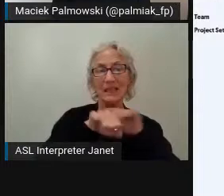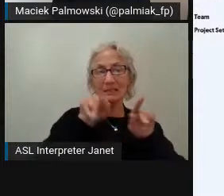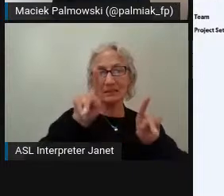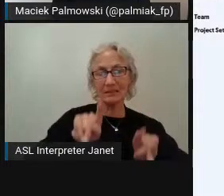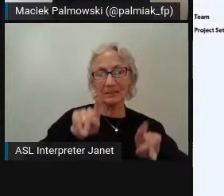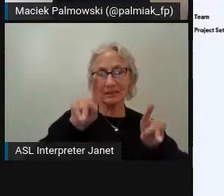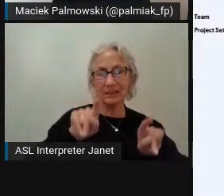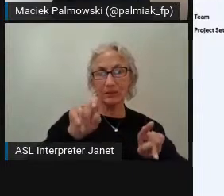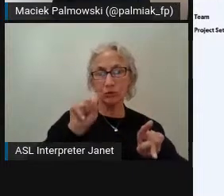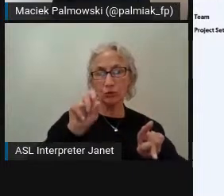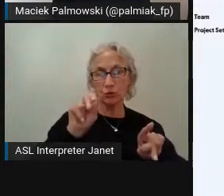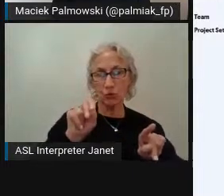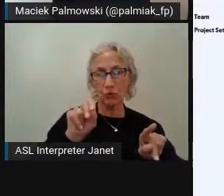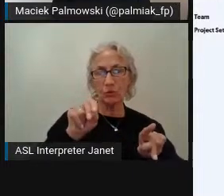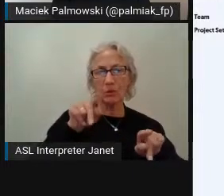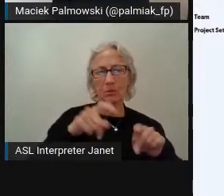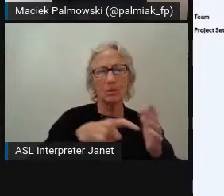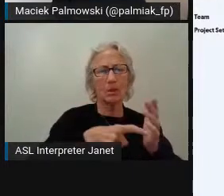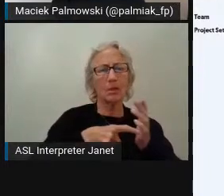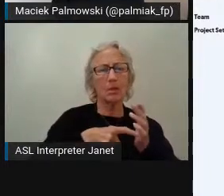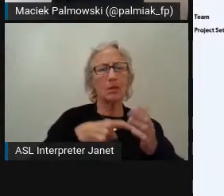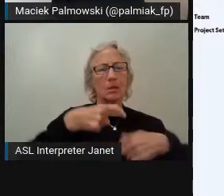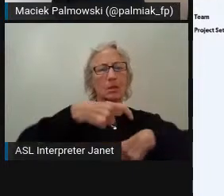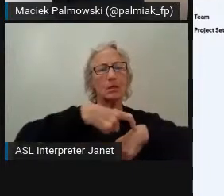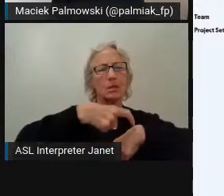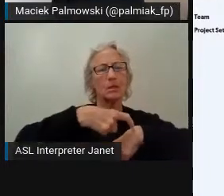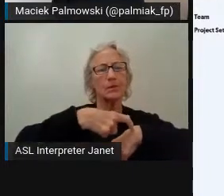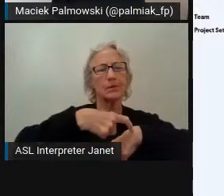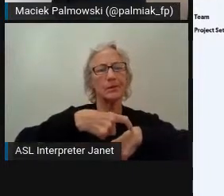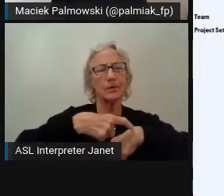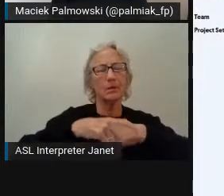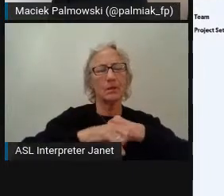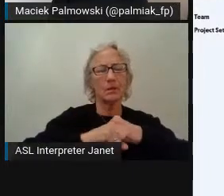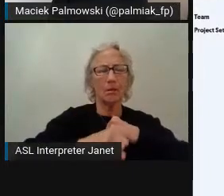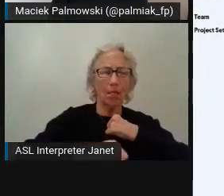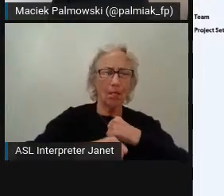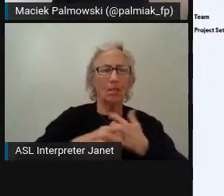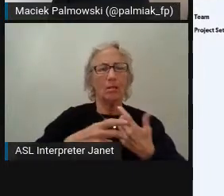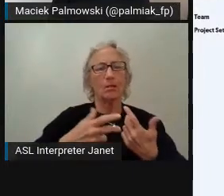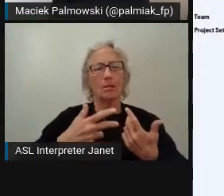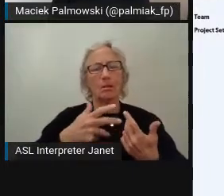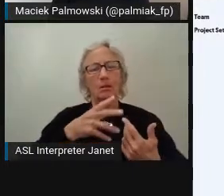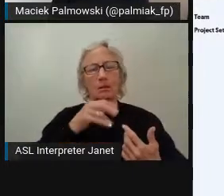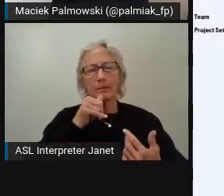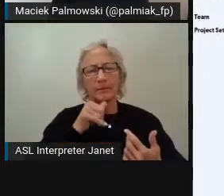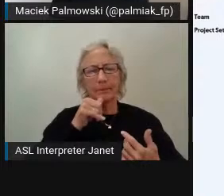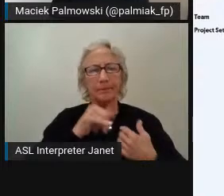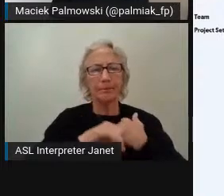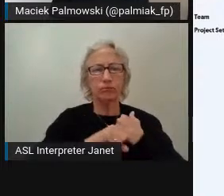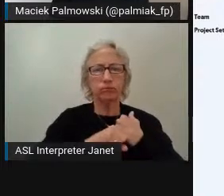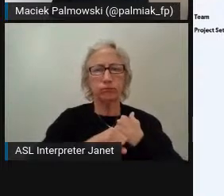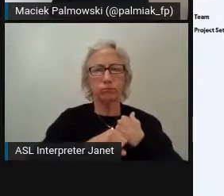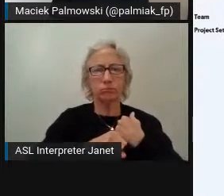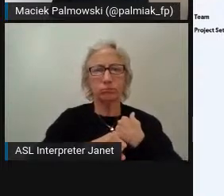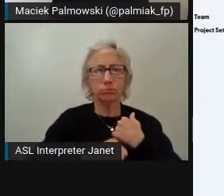are running unit tests and functional tests and accessibility tests. So this takes a bit longer.